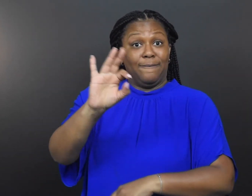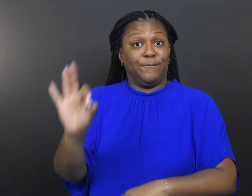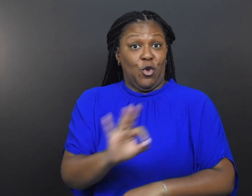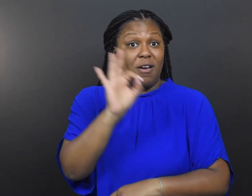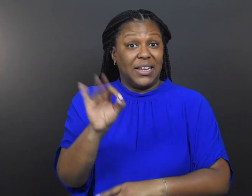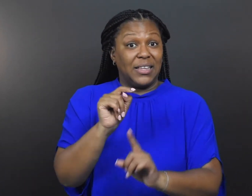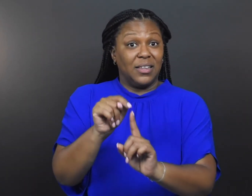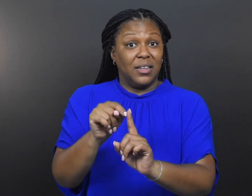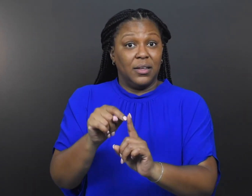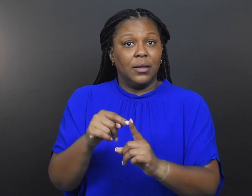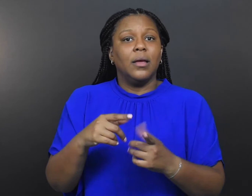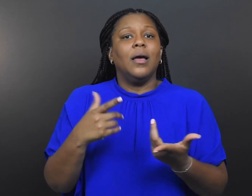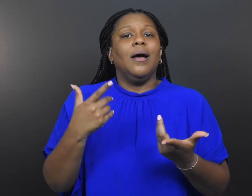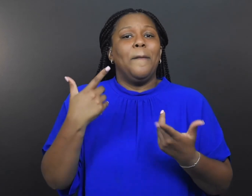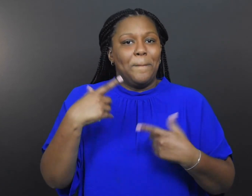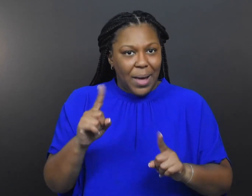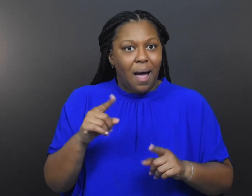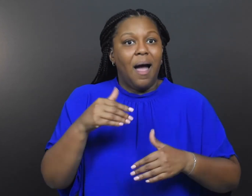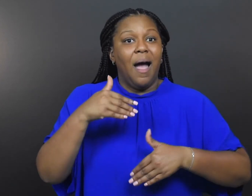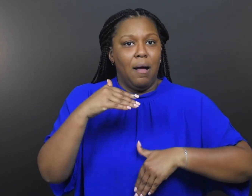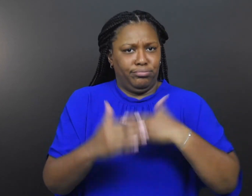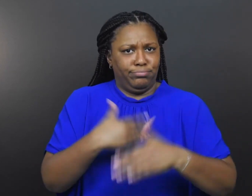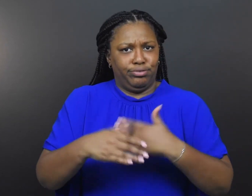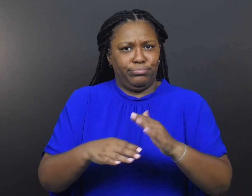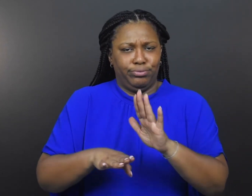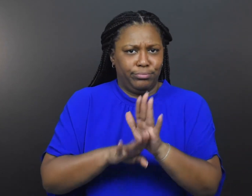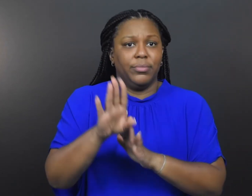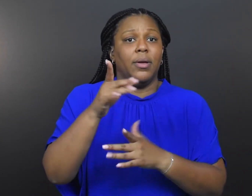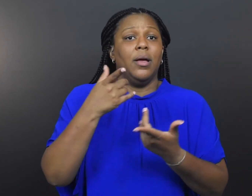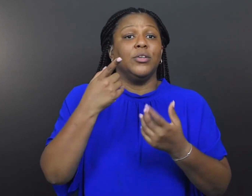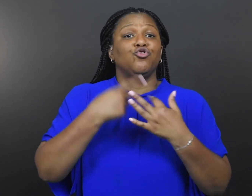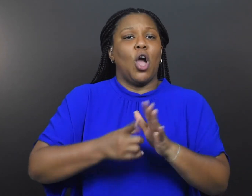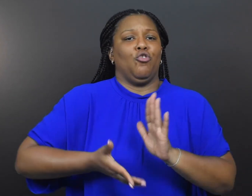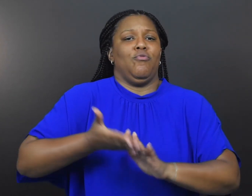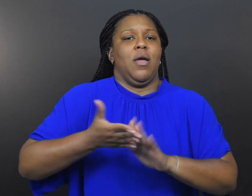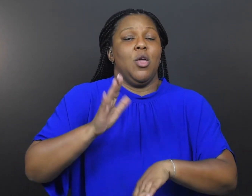and had it all up and running on Monday still blows my mind.”